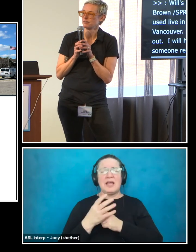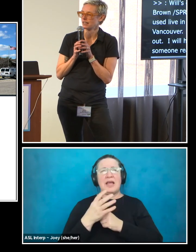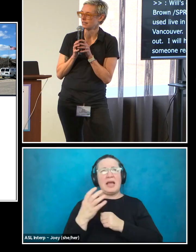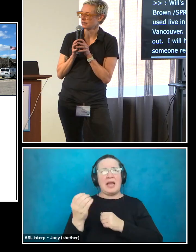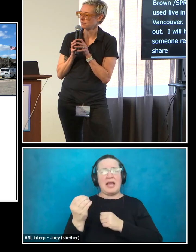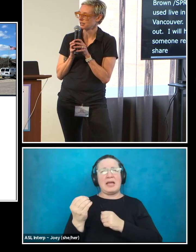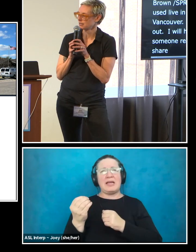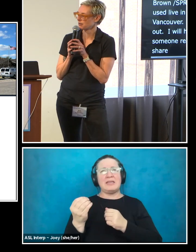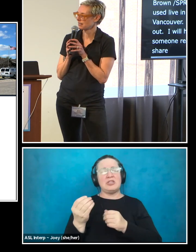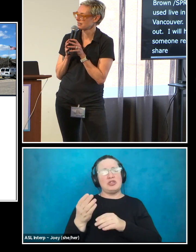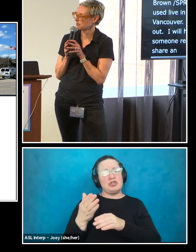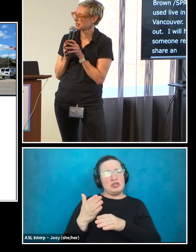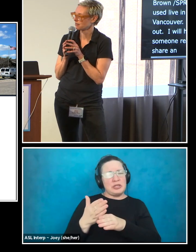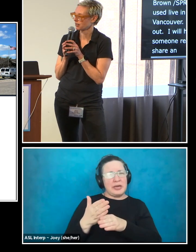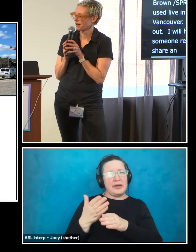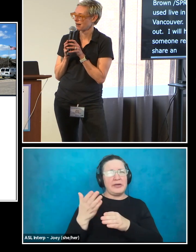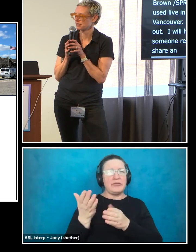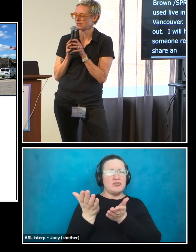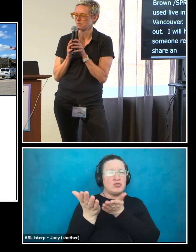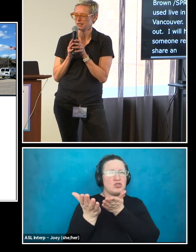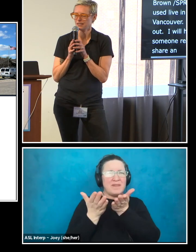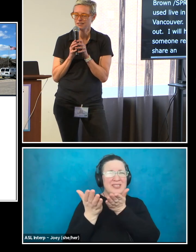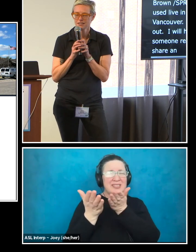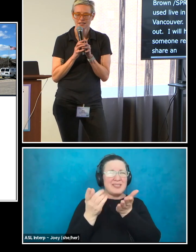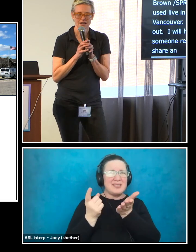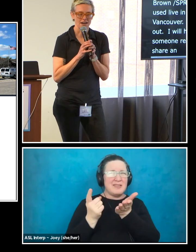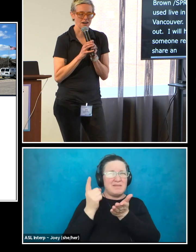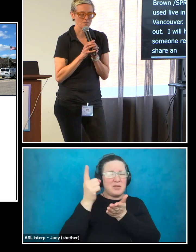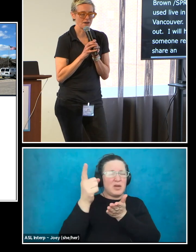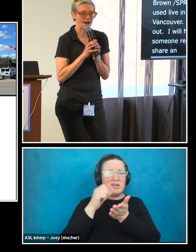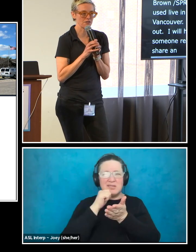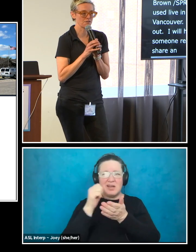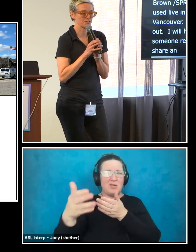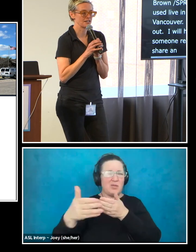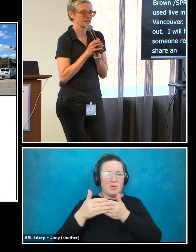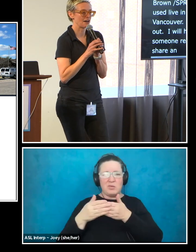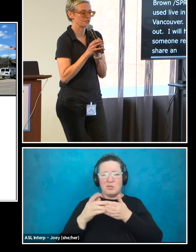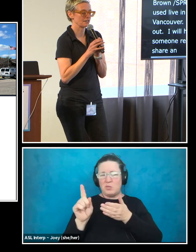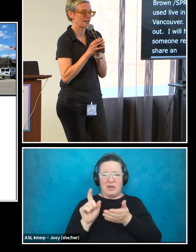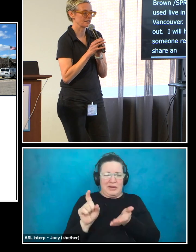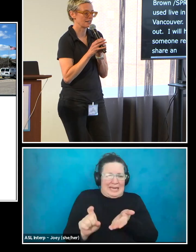located in communities where they need to be or of housing being um out of reach, housing that's